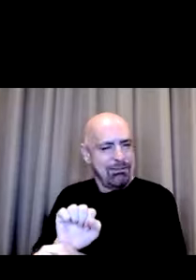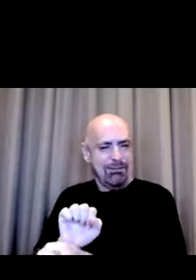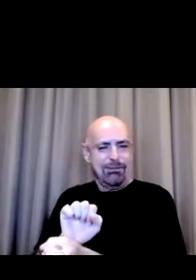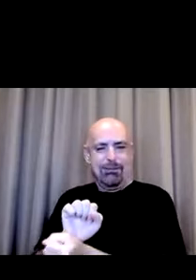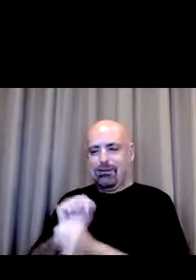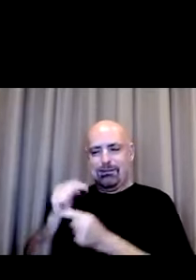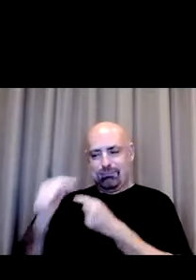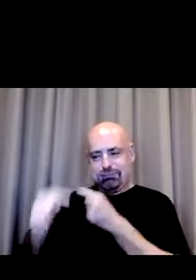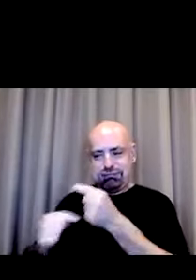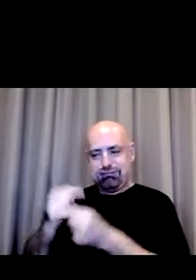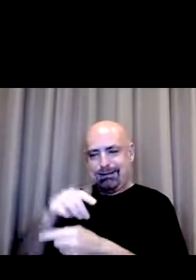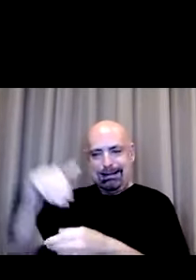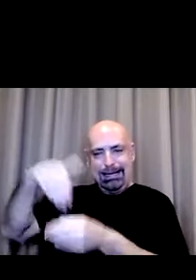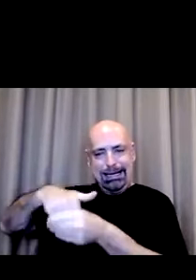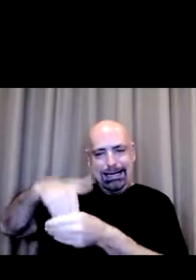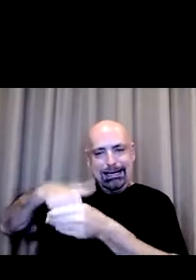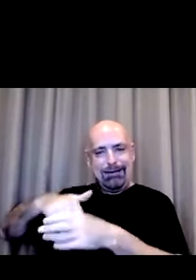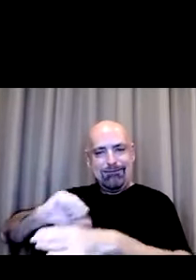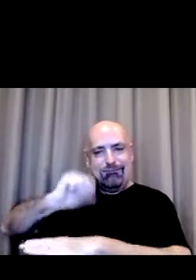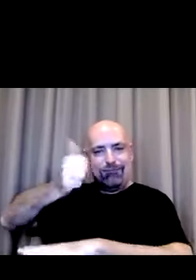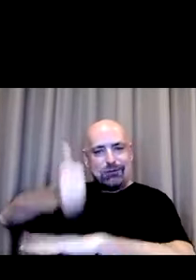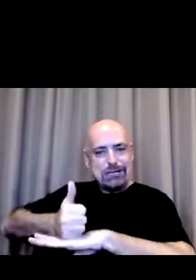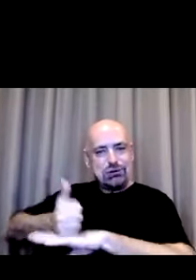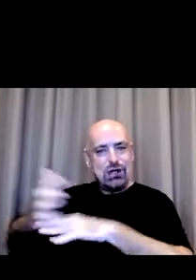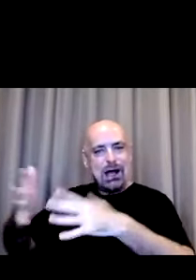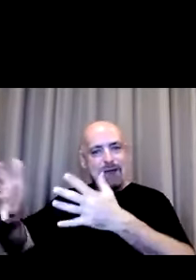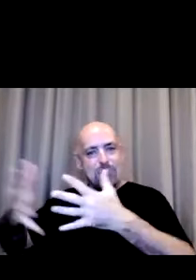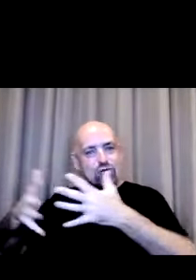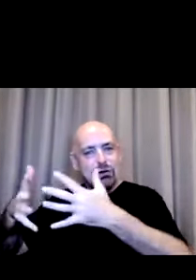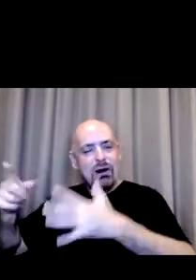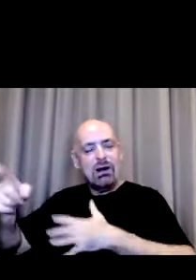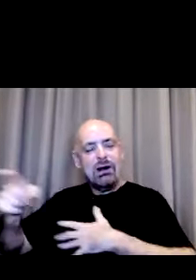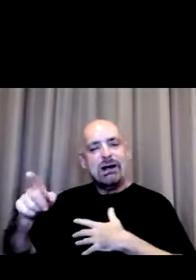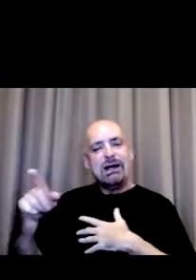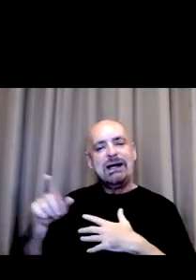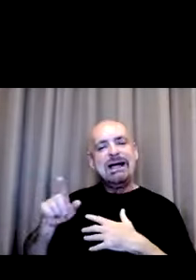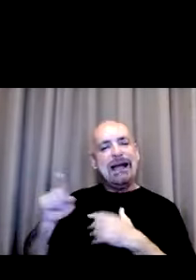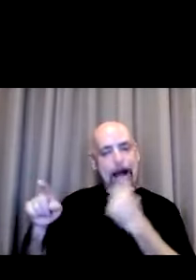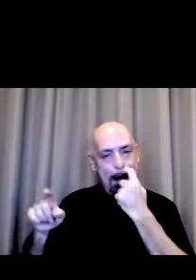revolution, why should the woman be skepti cal at all of a very